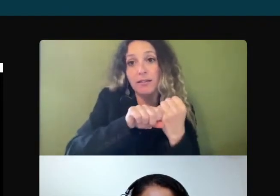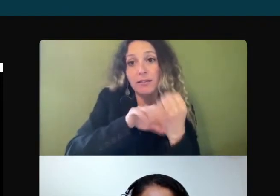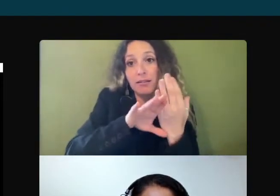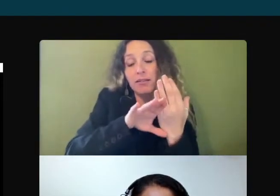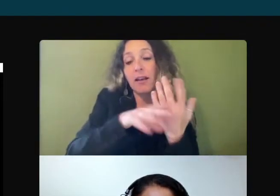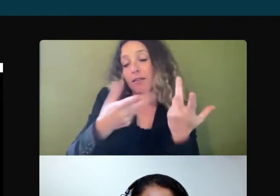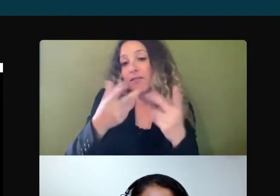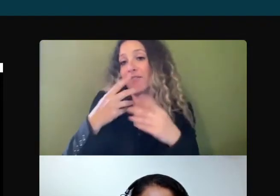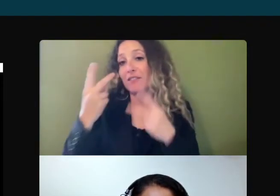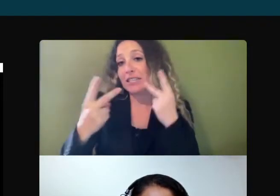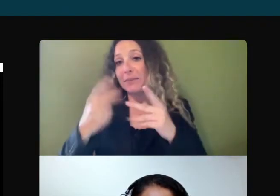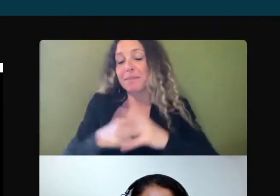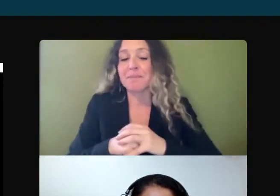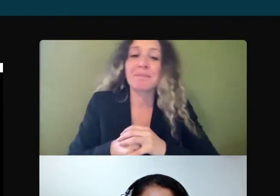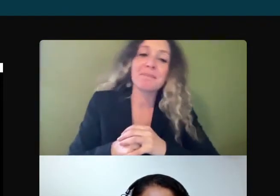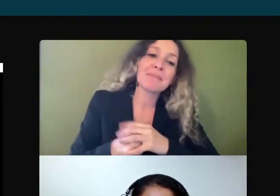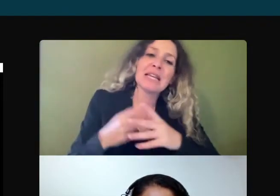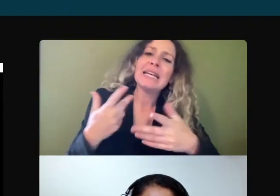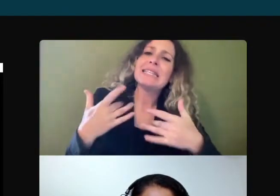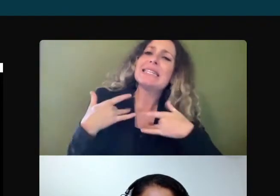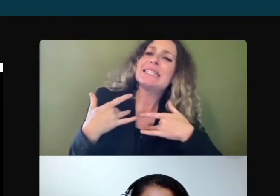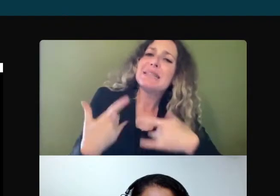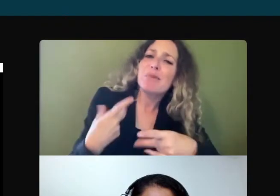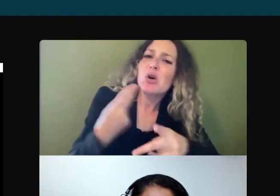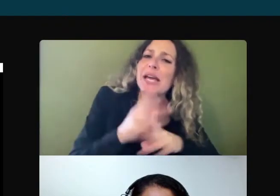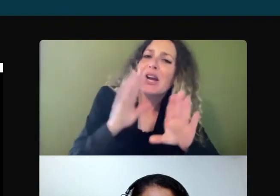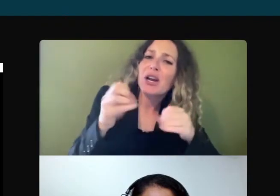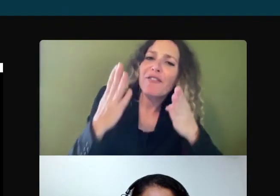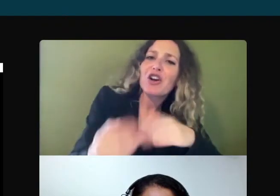The typical caregiver is a spouse, or a co-habilitating partner,